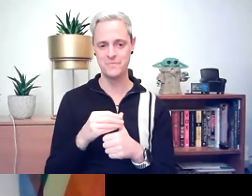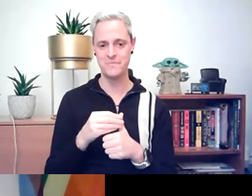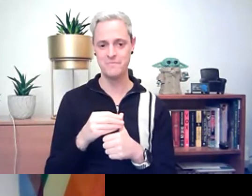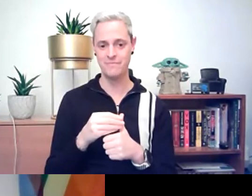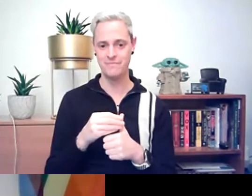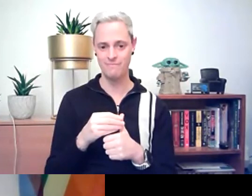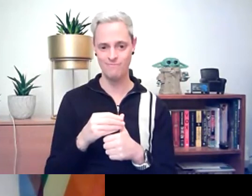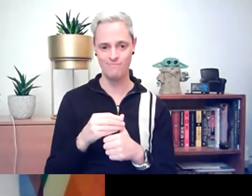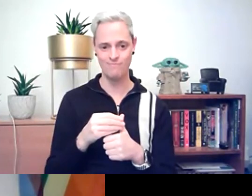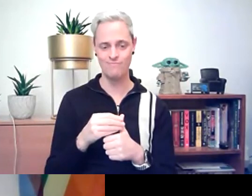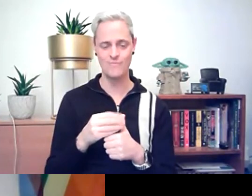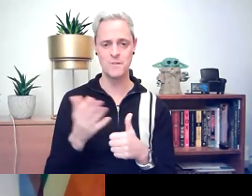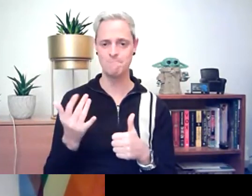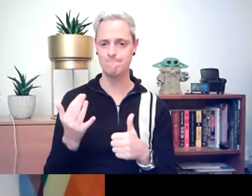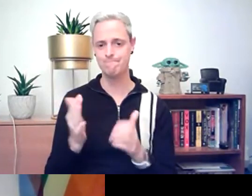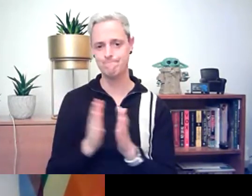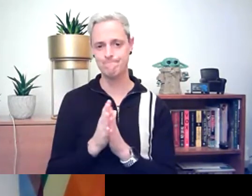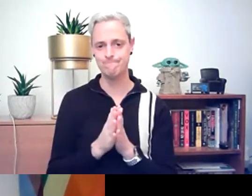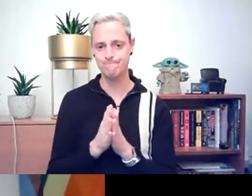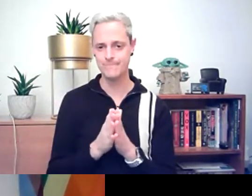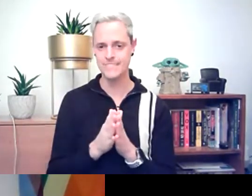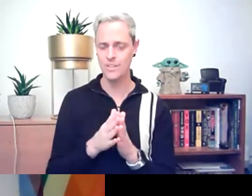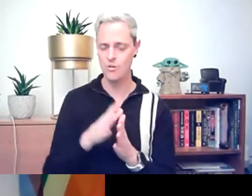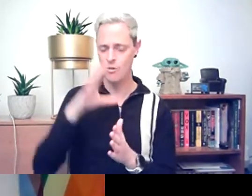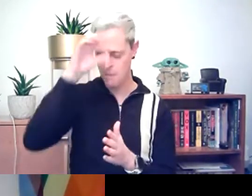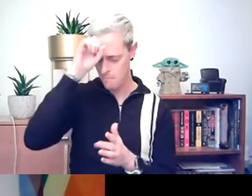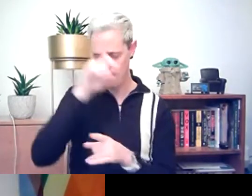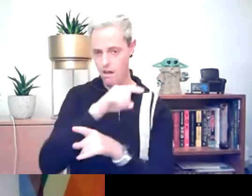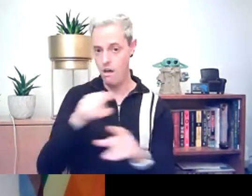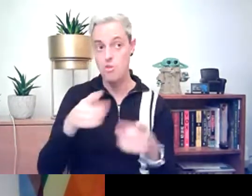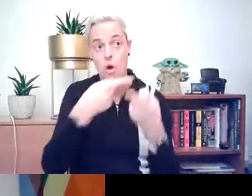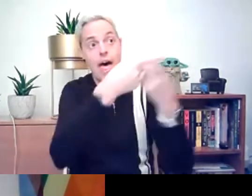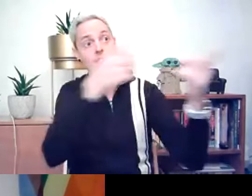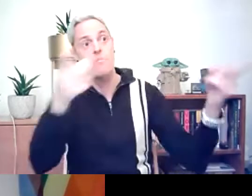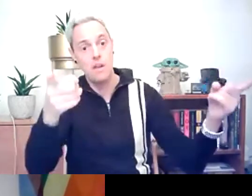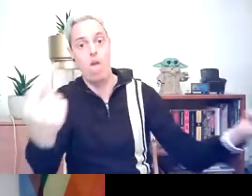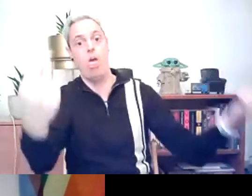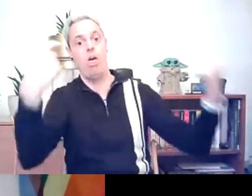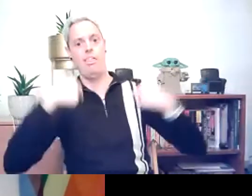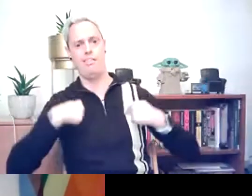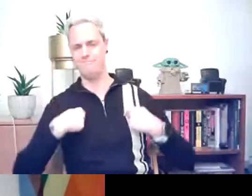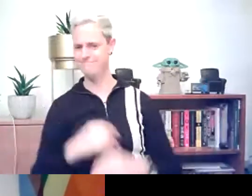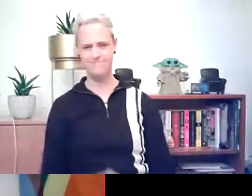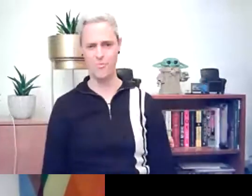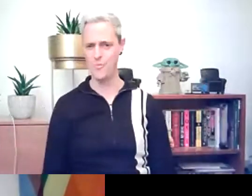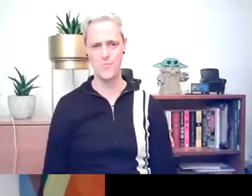18:25:54 Not everyone is out to get you. First and foremost, that what we're hearing, which